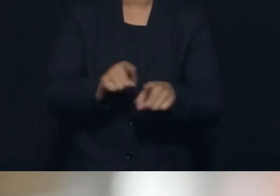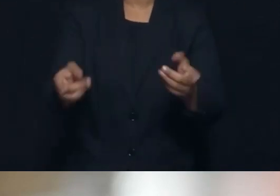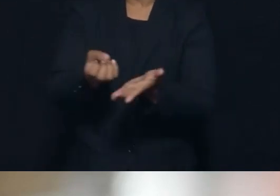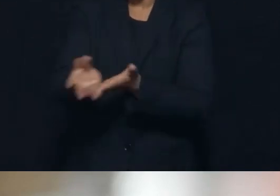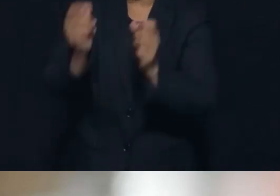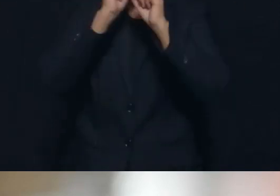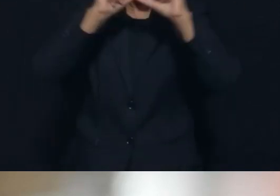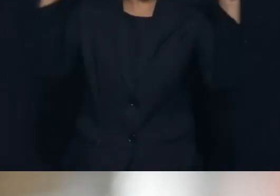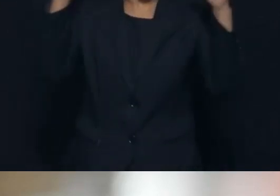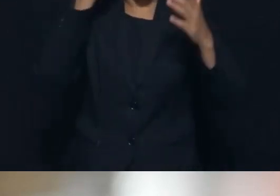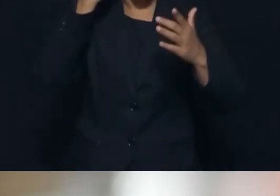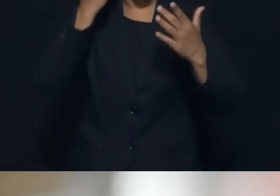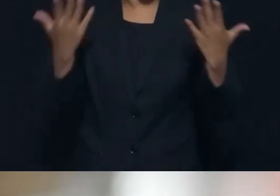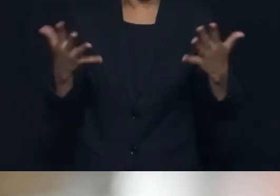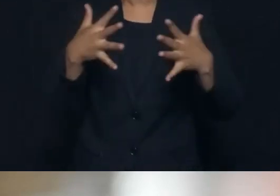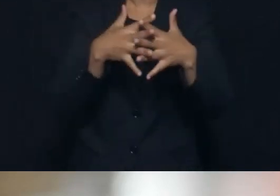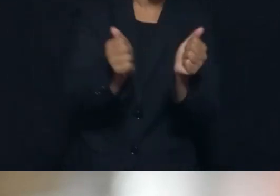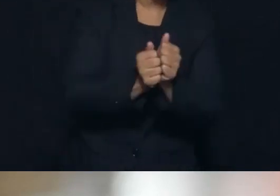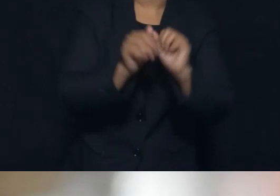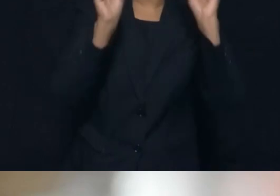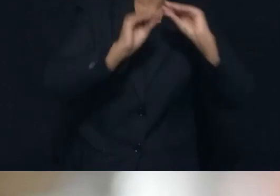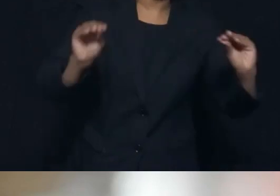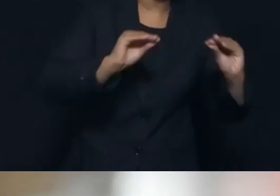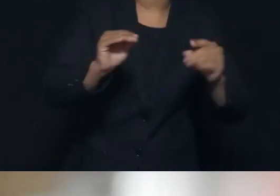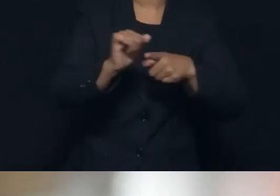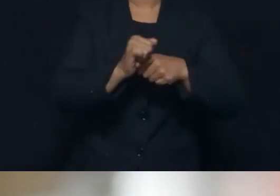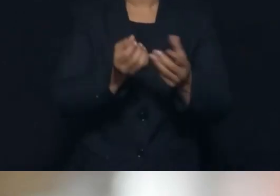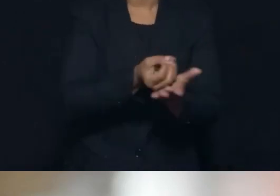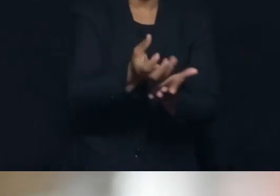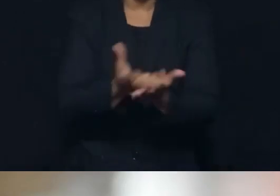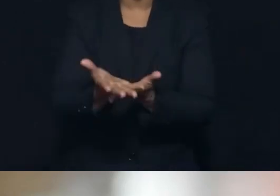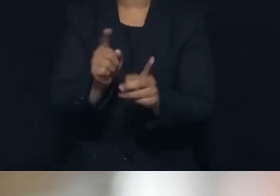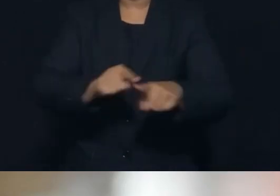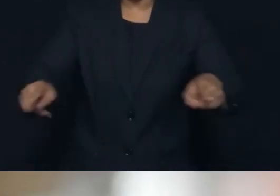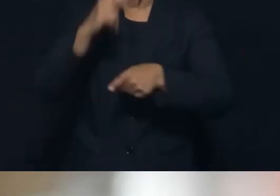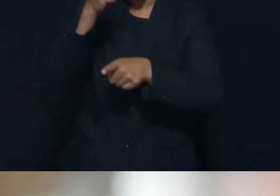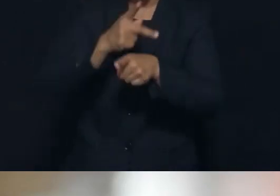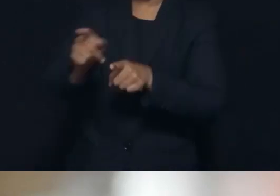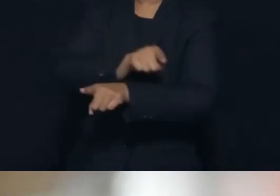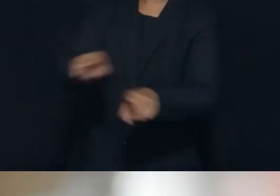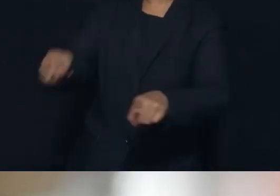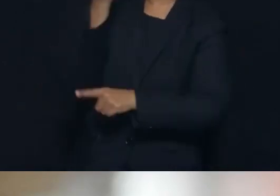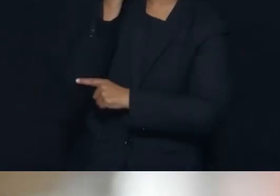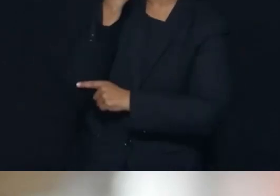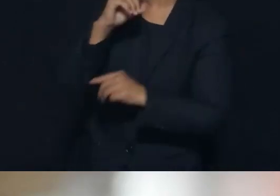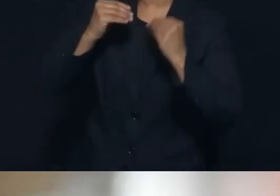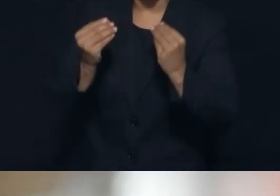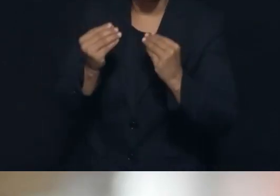and the request to be participating and active commenting to documents.